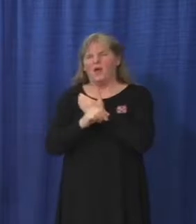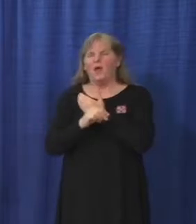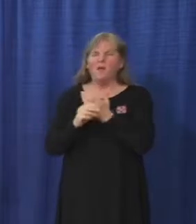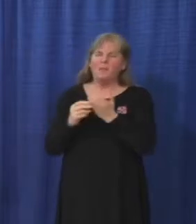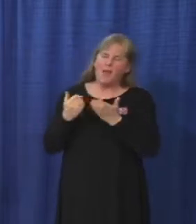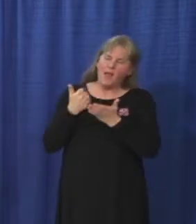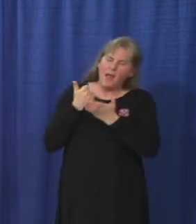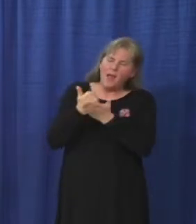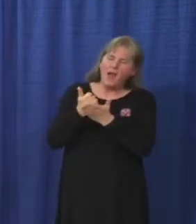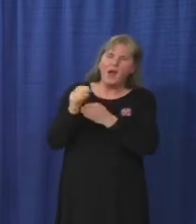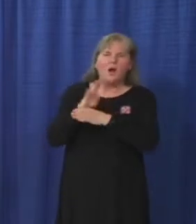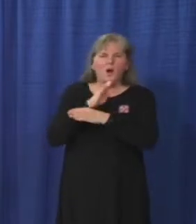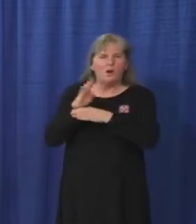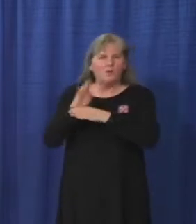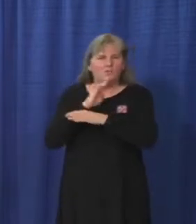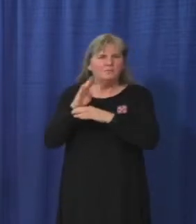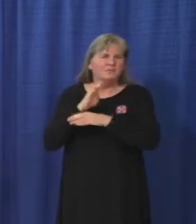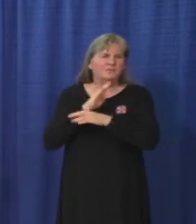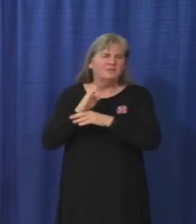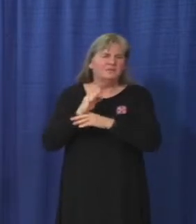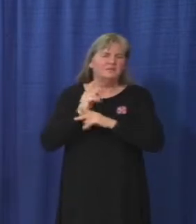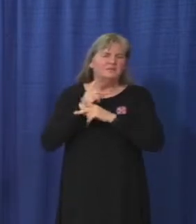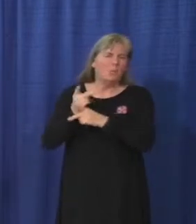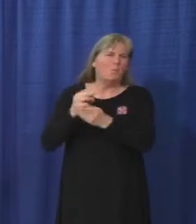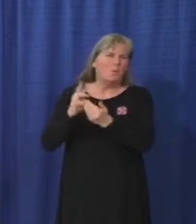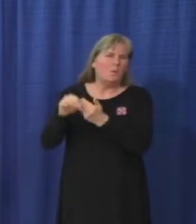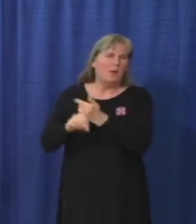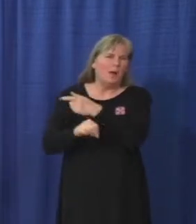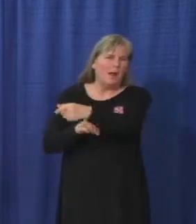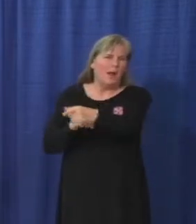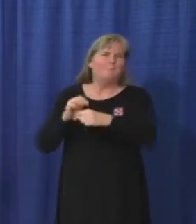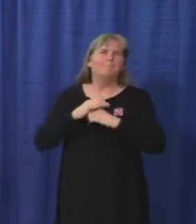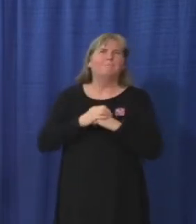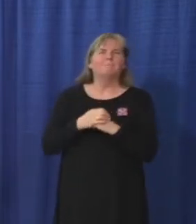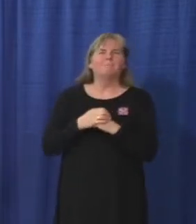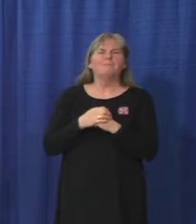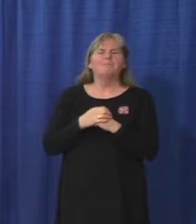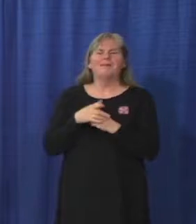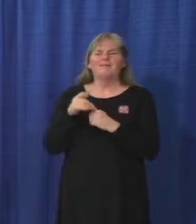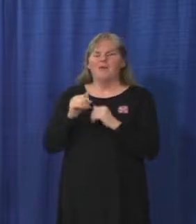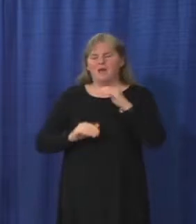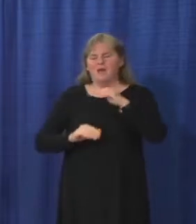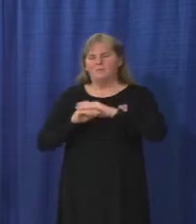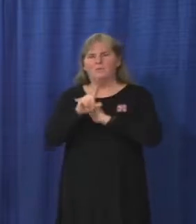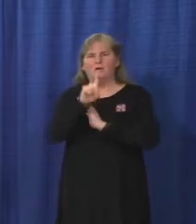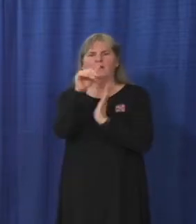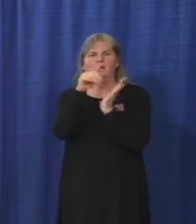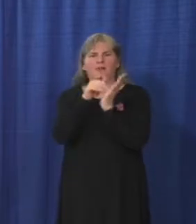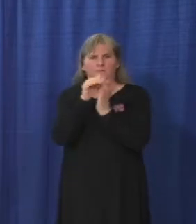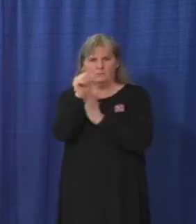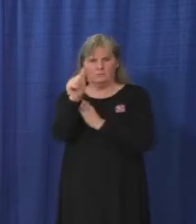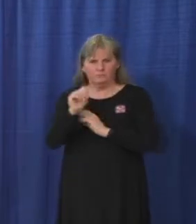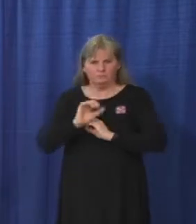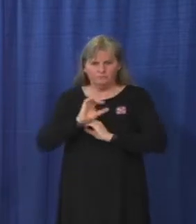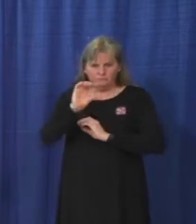Each business with this program can receive up to $100,000 in loans including the other loan programs offered by the